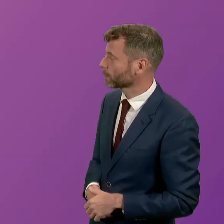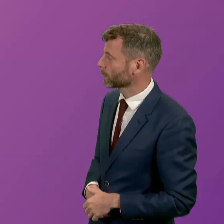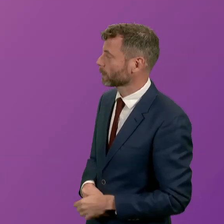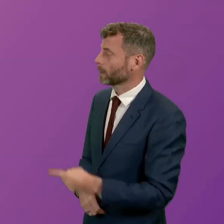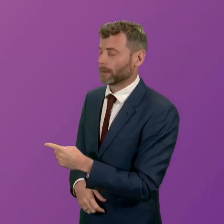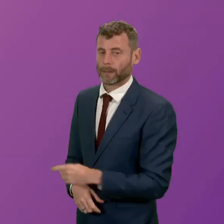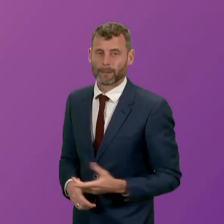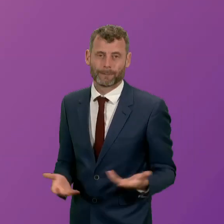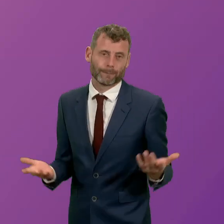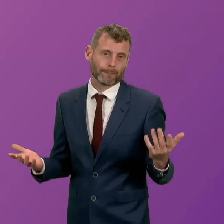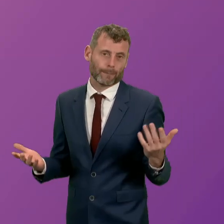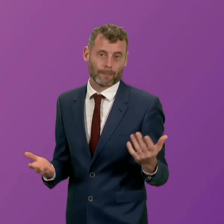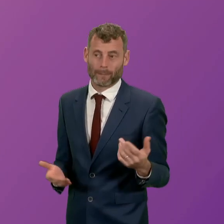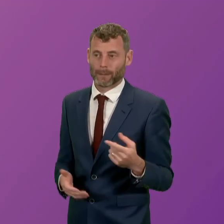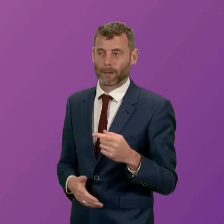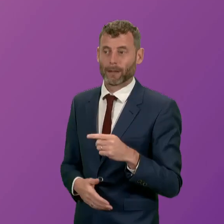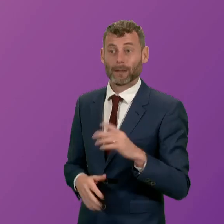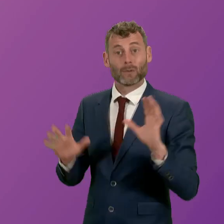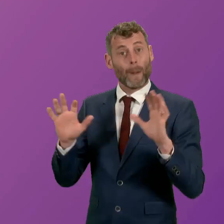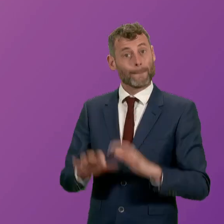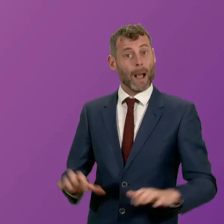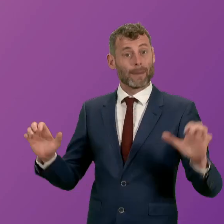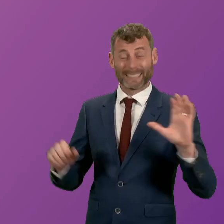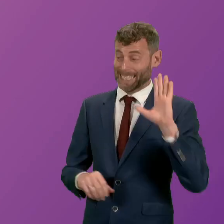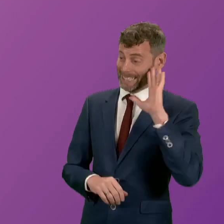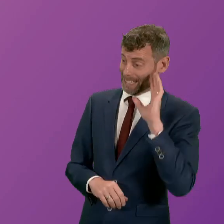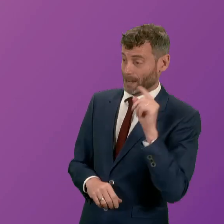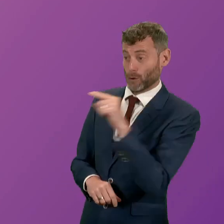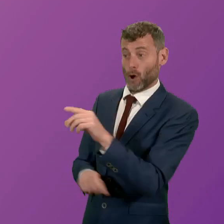I do not think that it is a particular revelation for Parliament to hear that the Conservatives